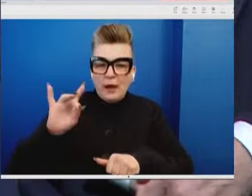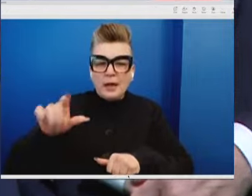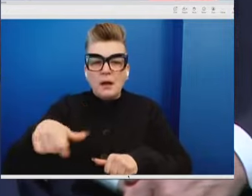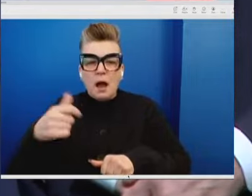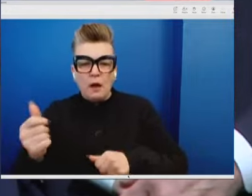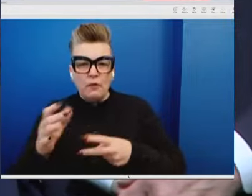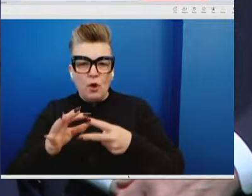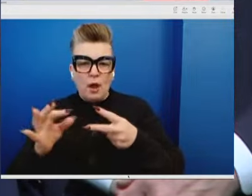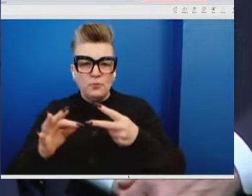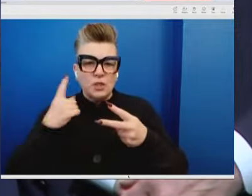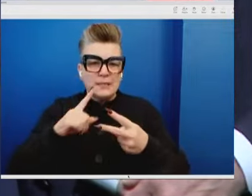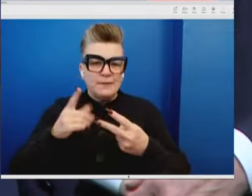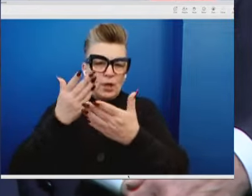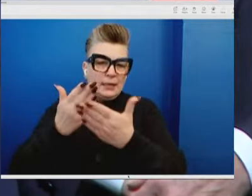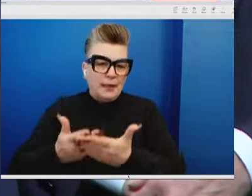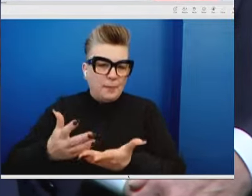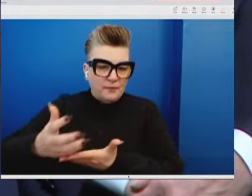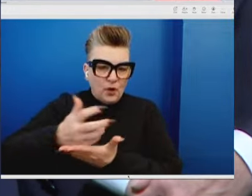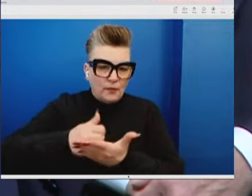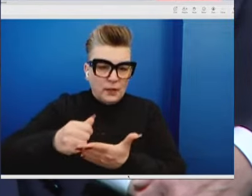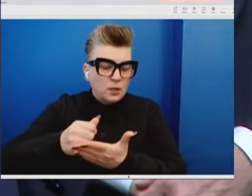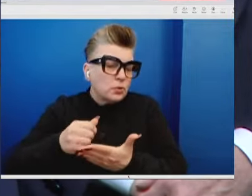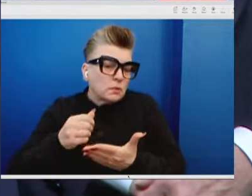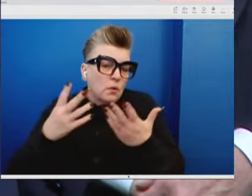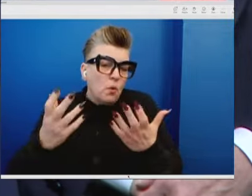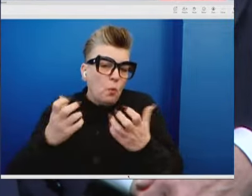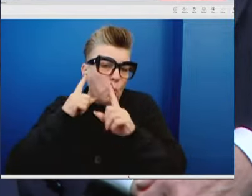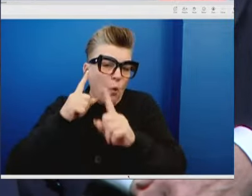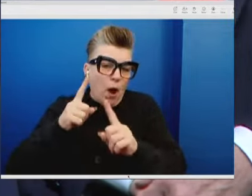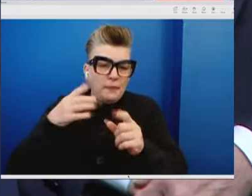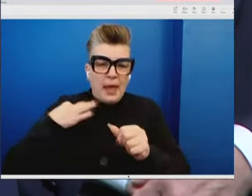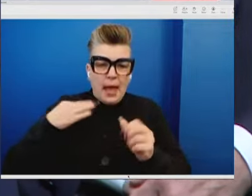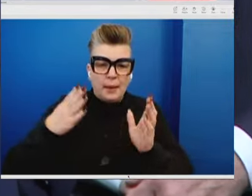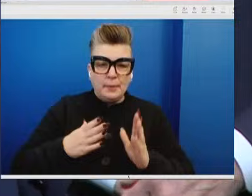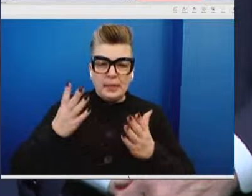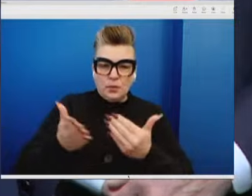easy for the applicant to use. And so that's where the ME product came in,